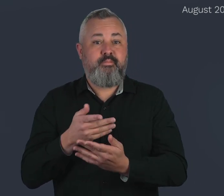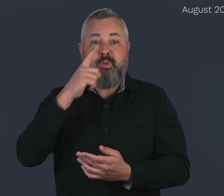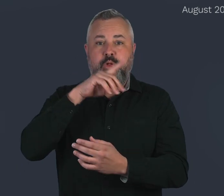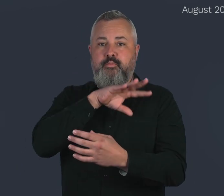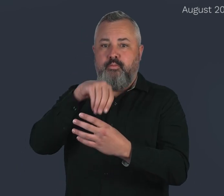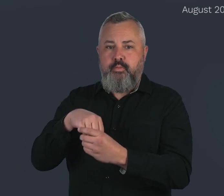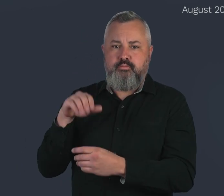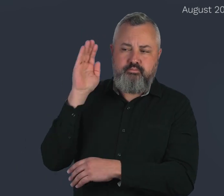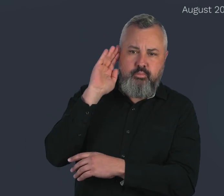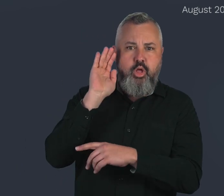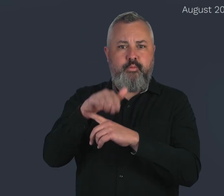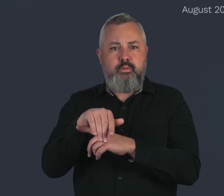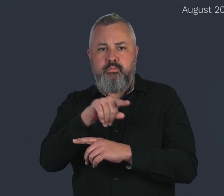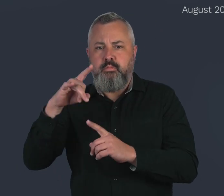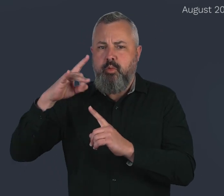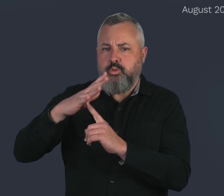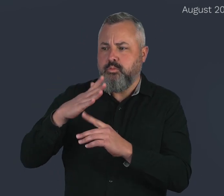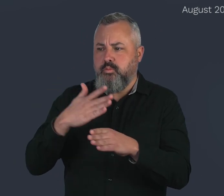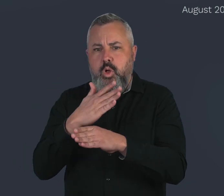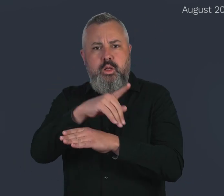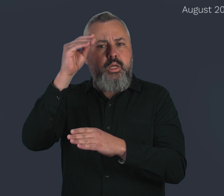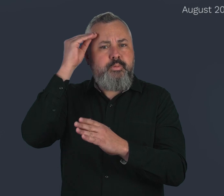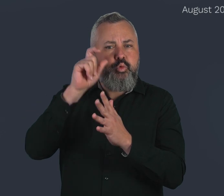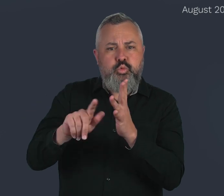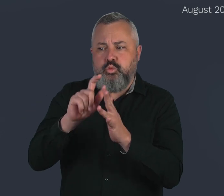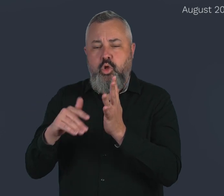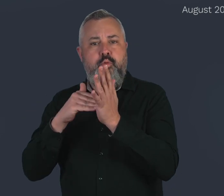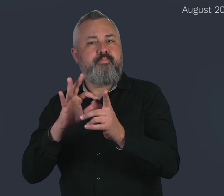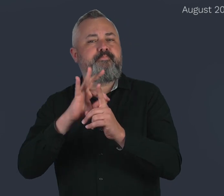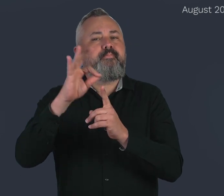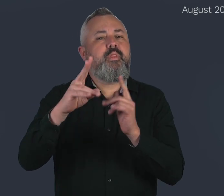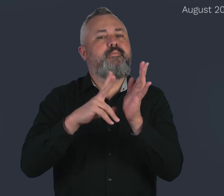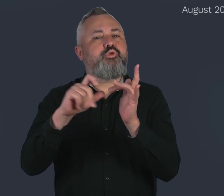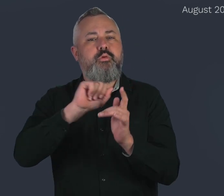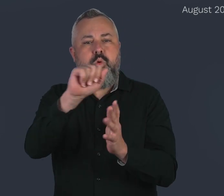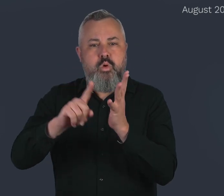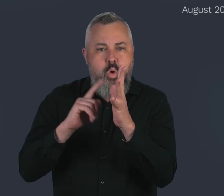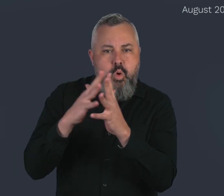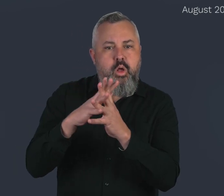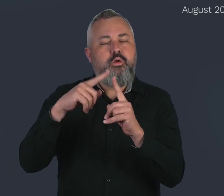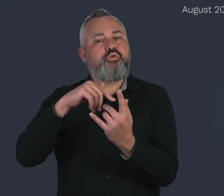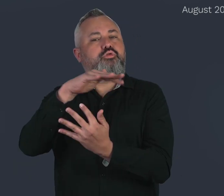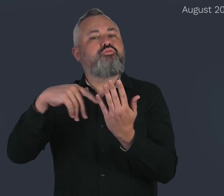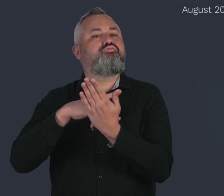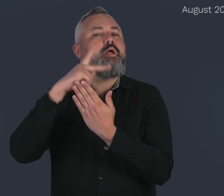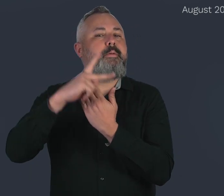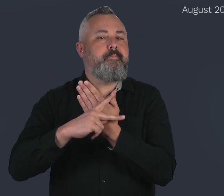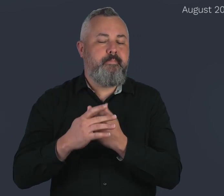Participants heard about the vital work committees do to improve Victoria’s laws and social programs.